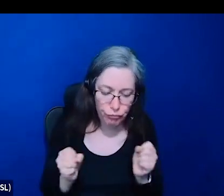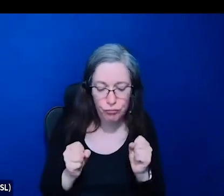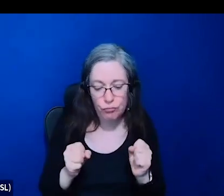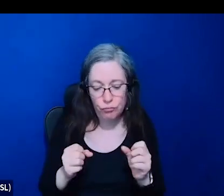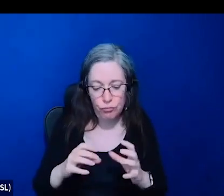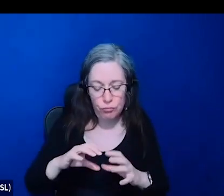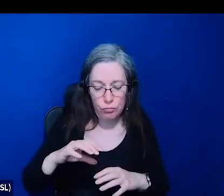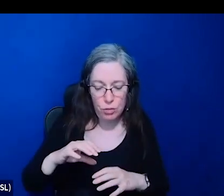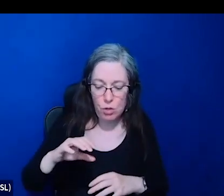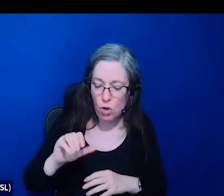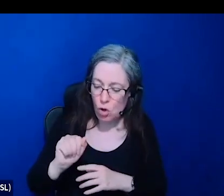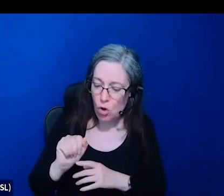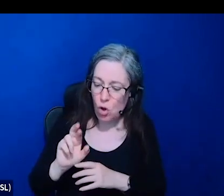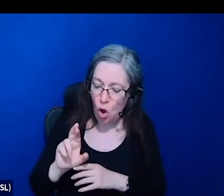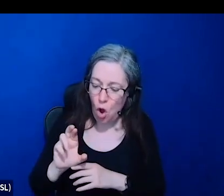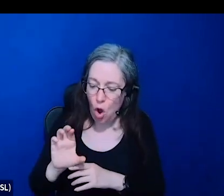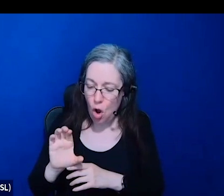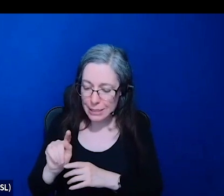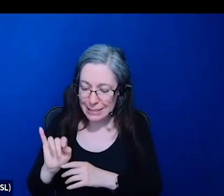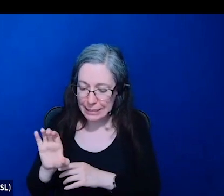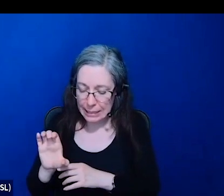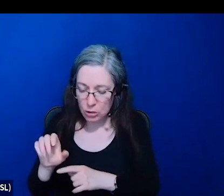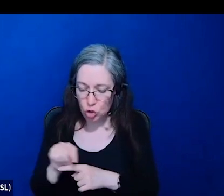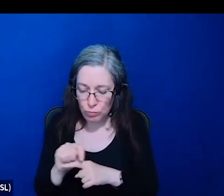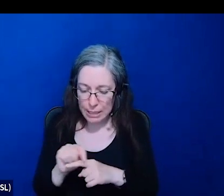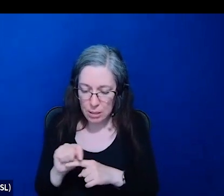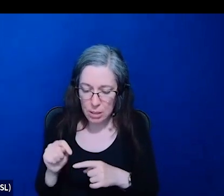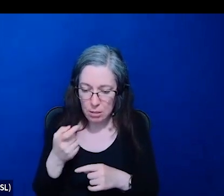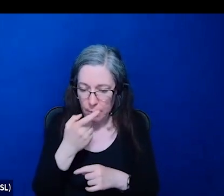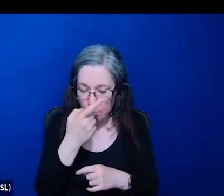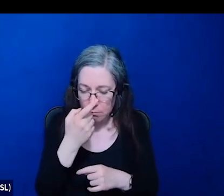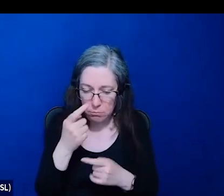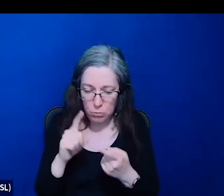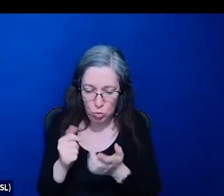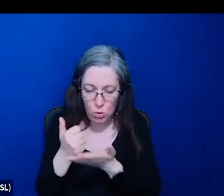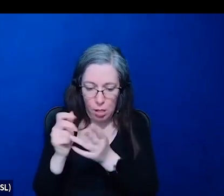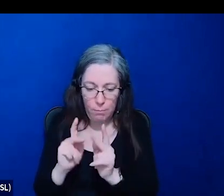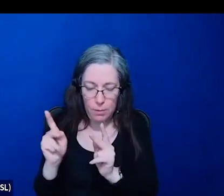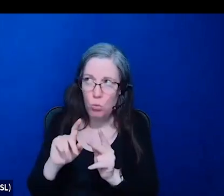in order for people to fly in space? I think that just because we have done a thing, doesn't mean we have to keep doing it.